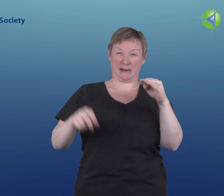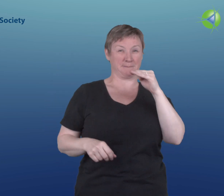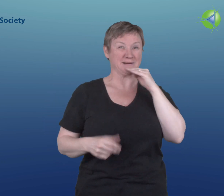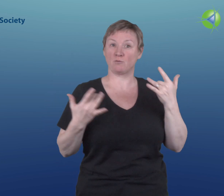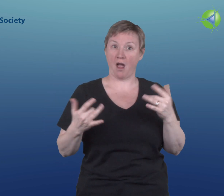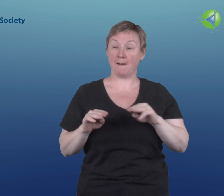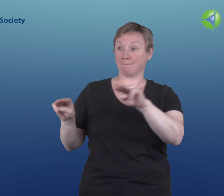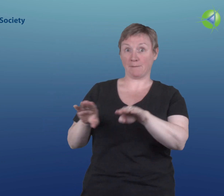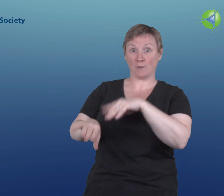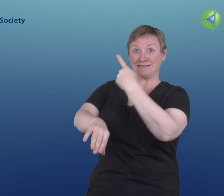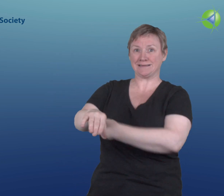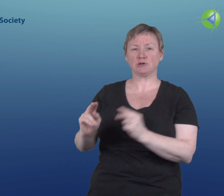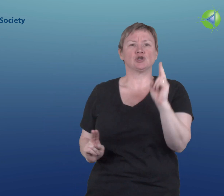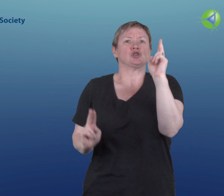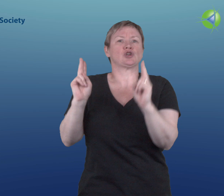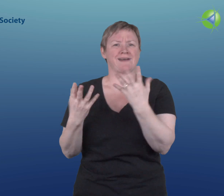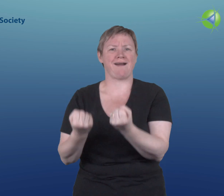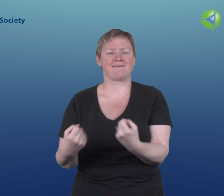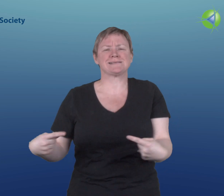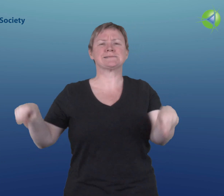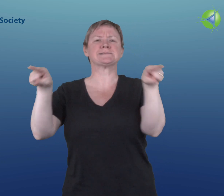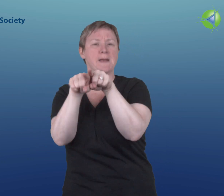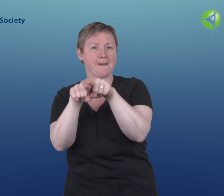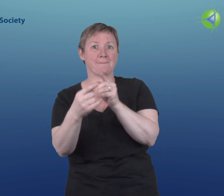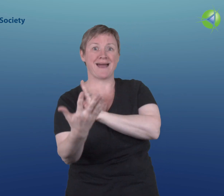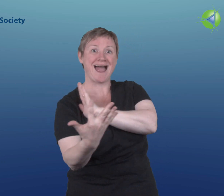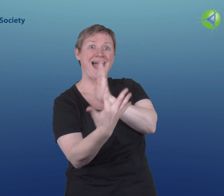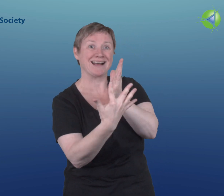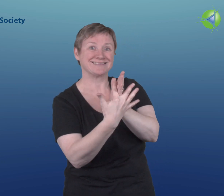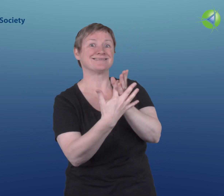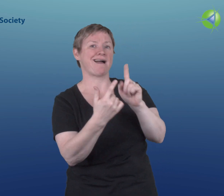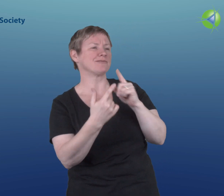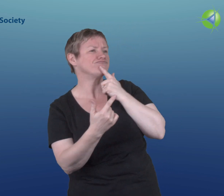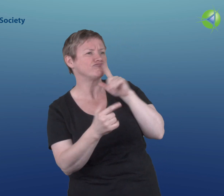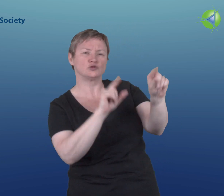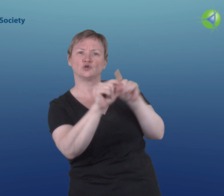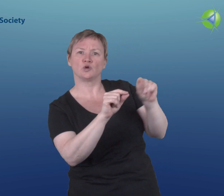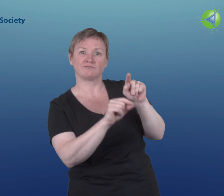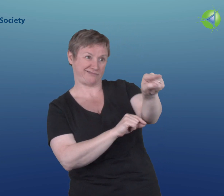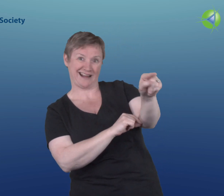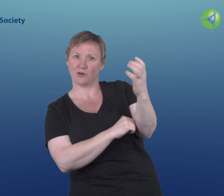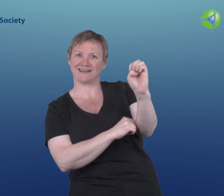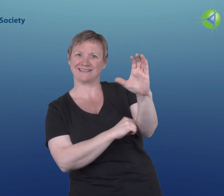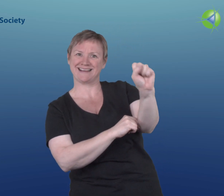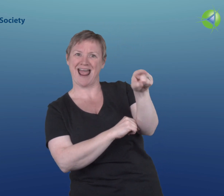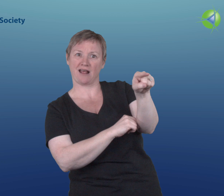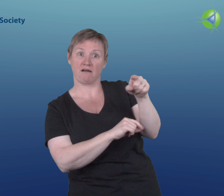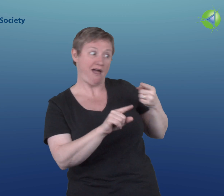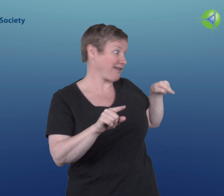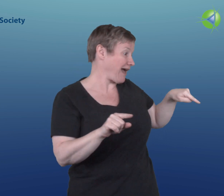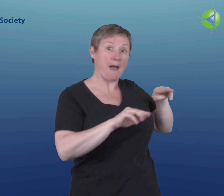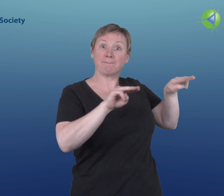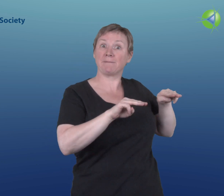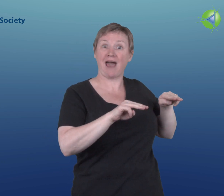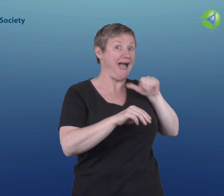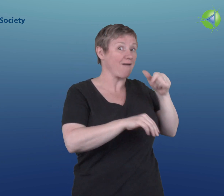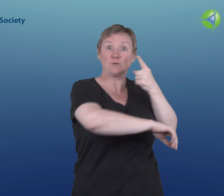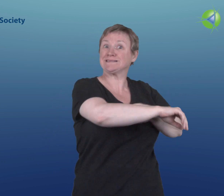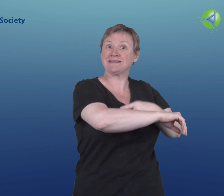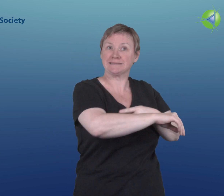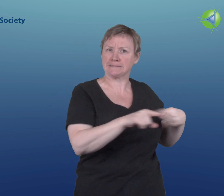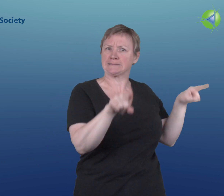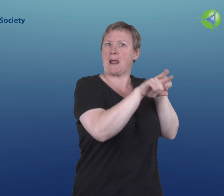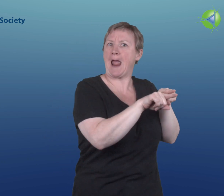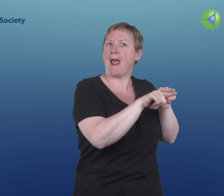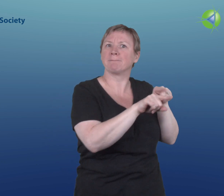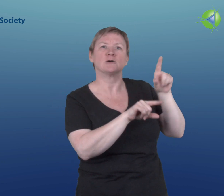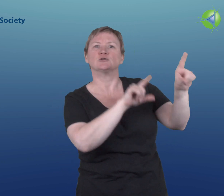This means that people with disabilities should have the same access to and choice of ECS as people without a disability,